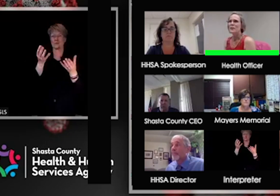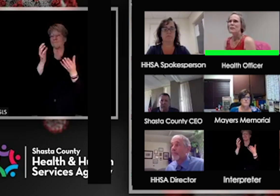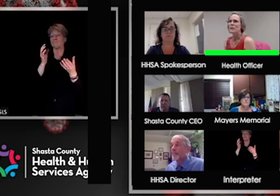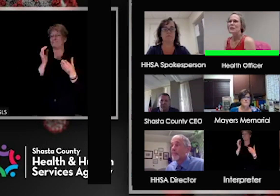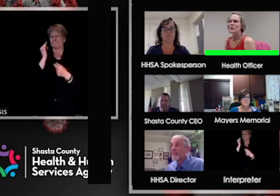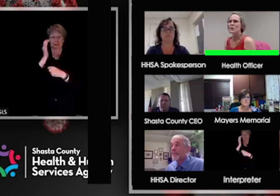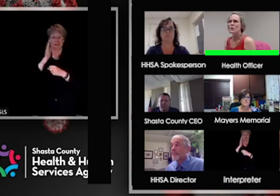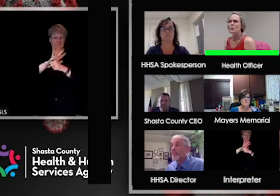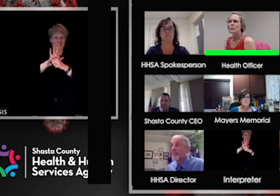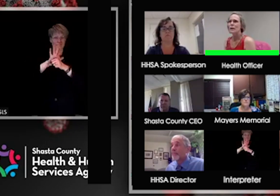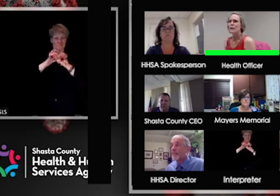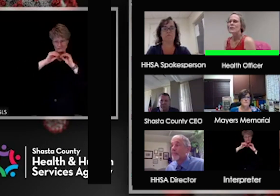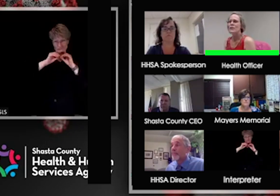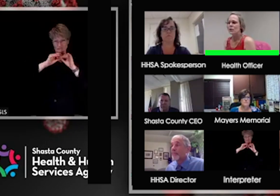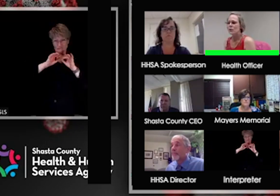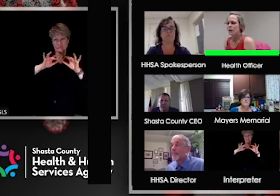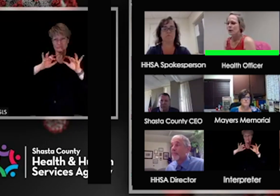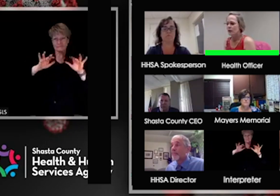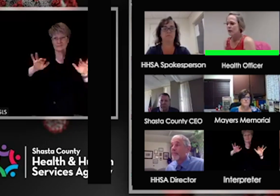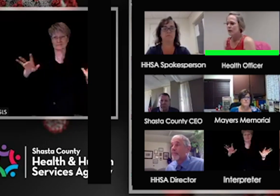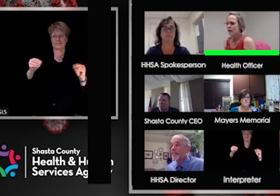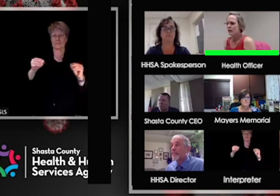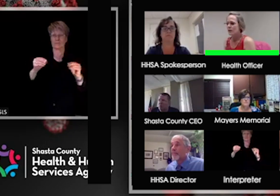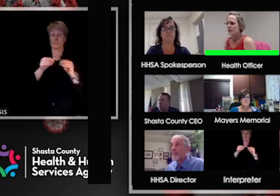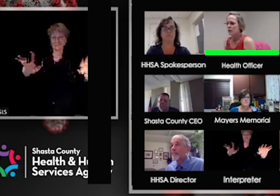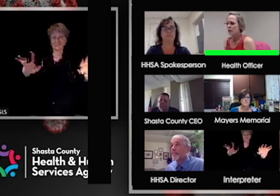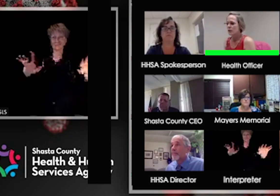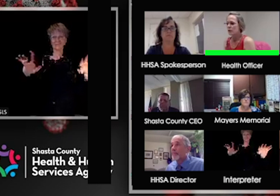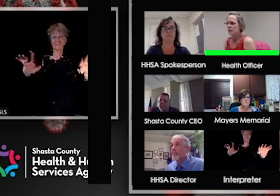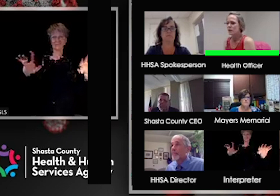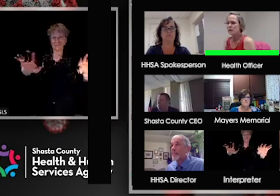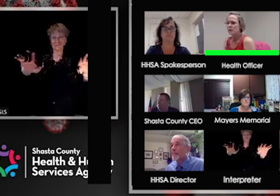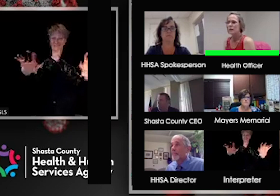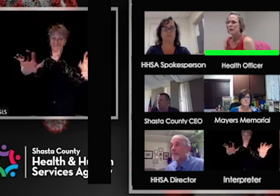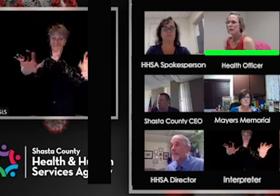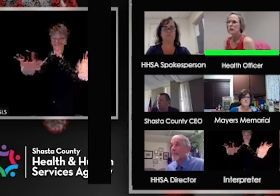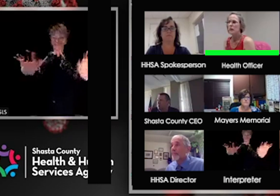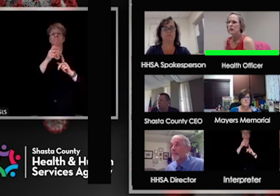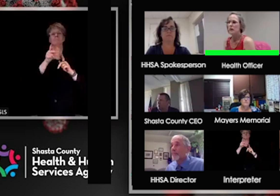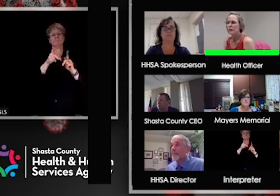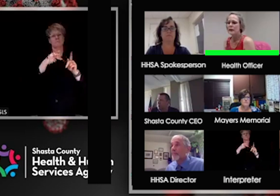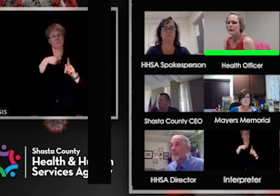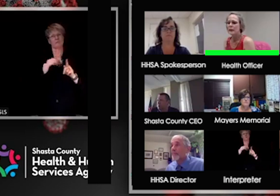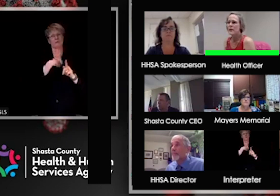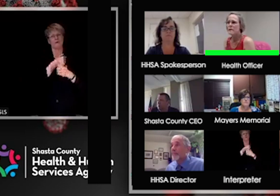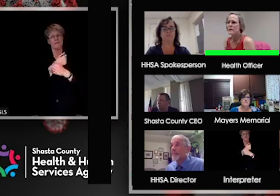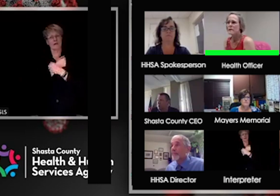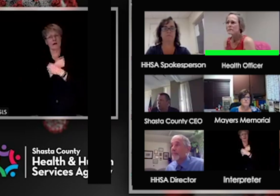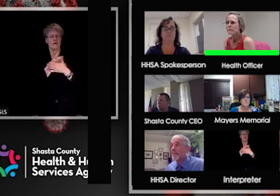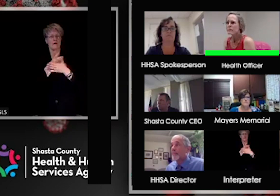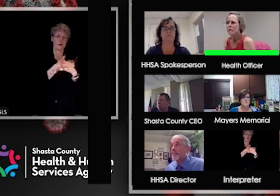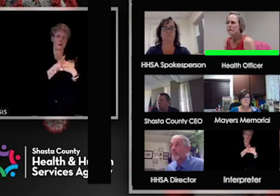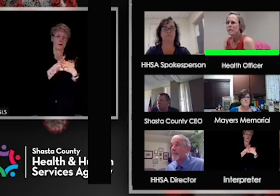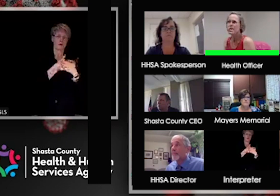we are close to and we love and I just wanted to share those couple of examples with everybody.